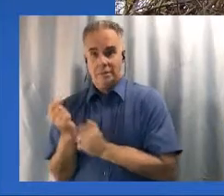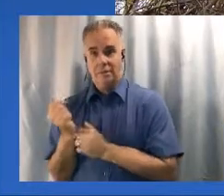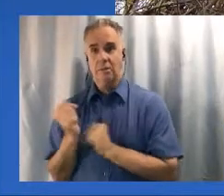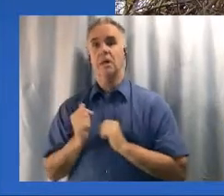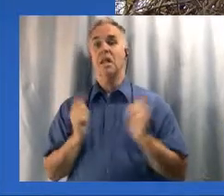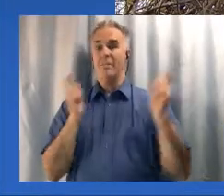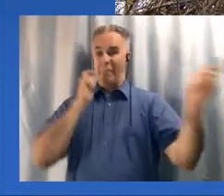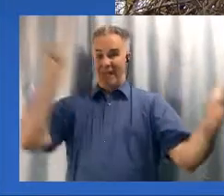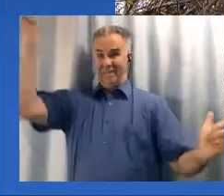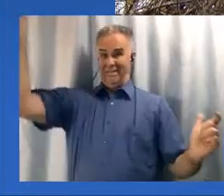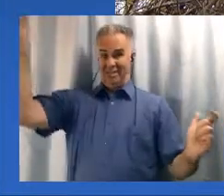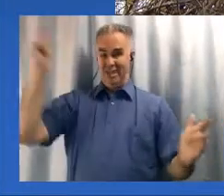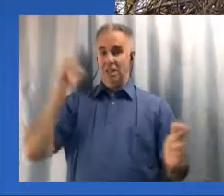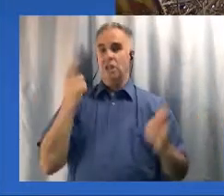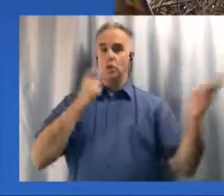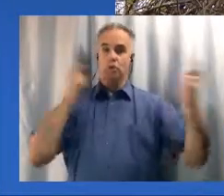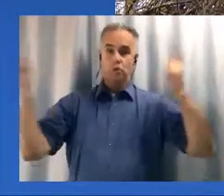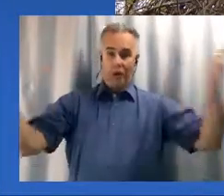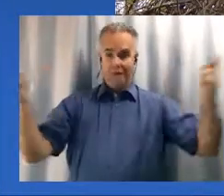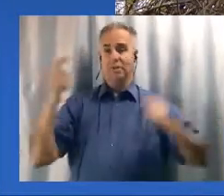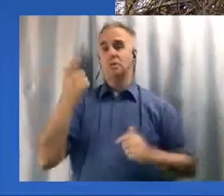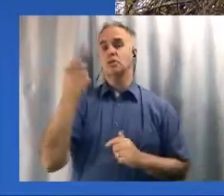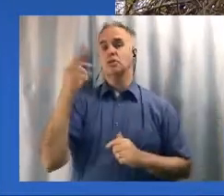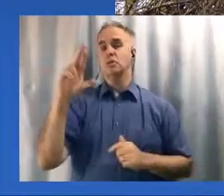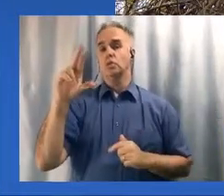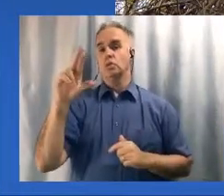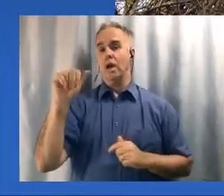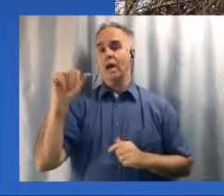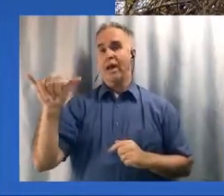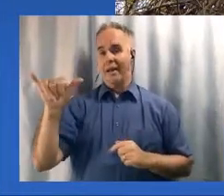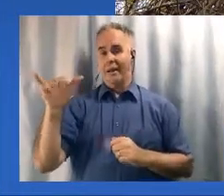The largest owl, the great grey owl,